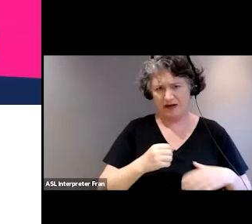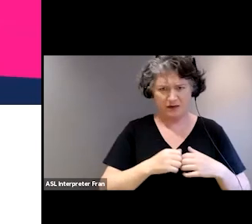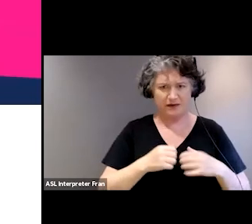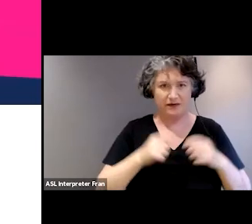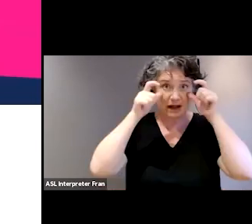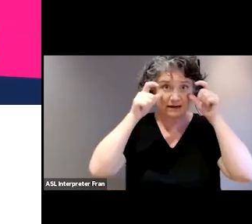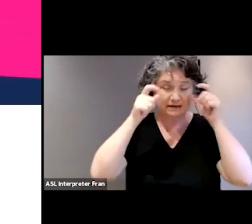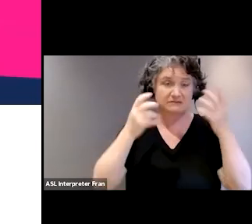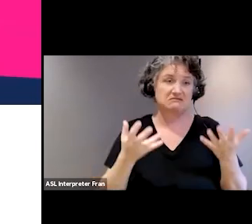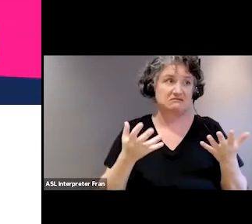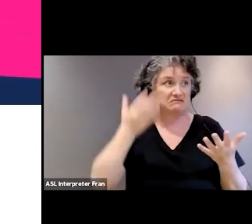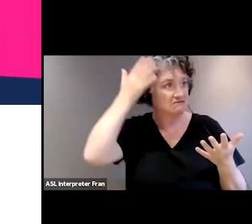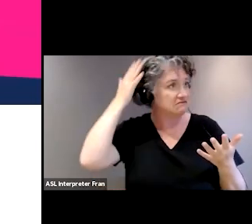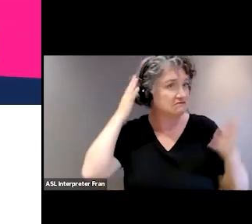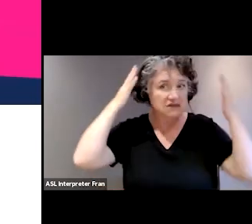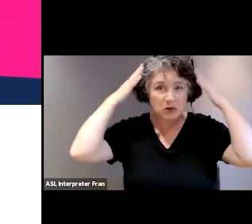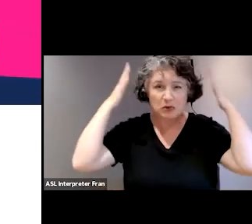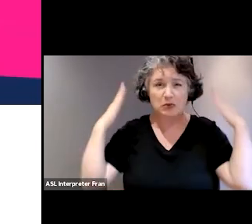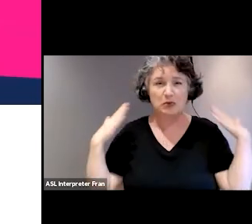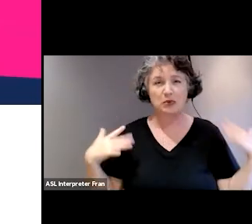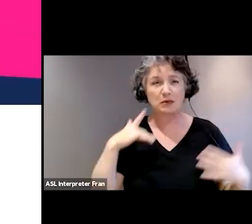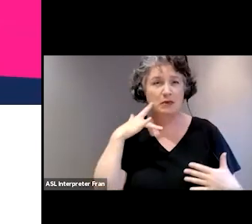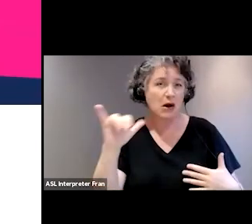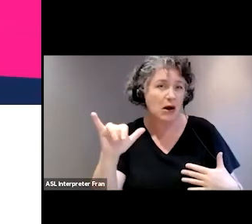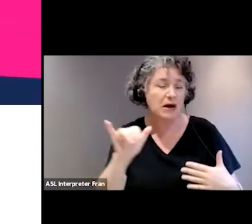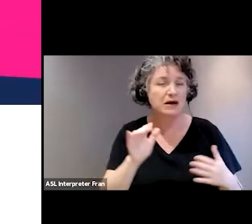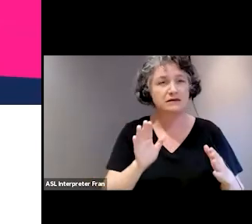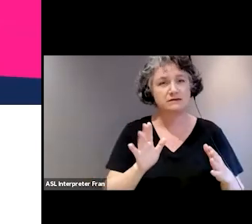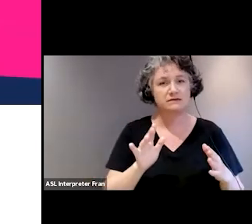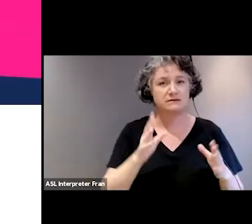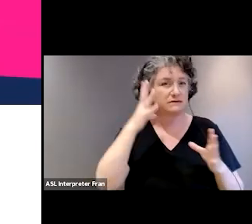» JENNIFER MORIN: